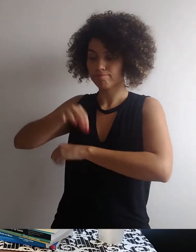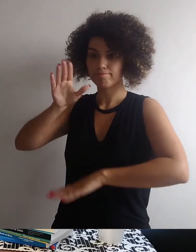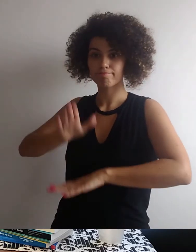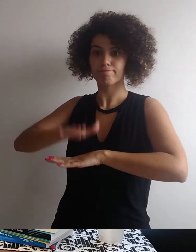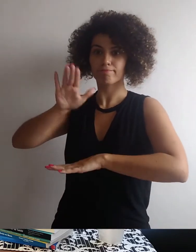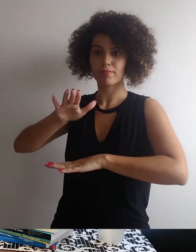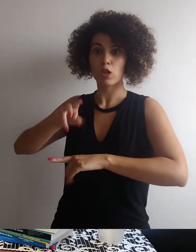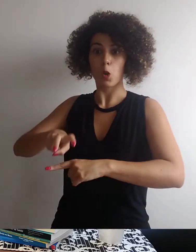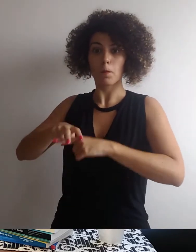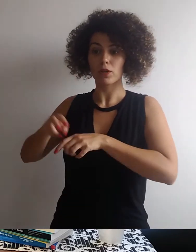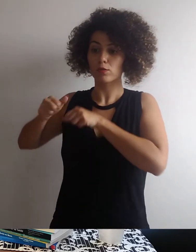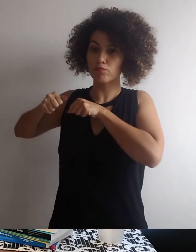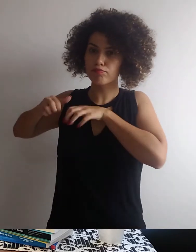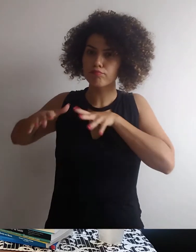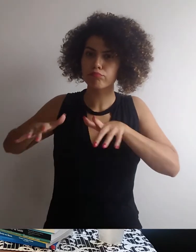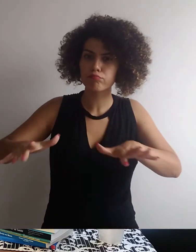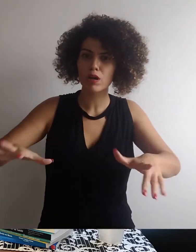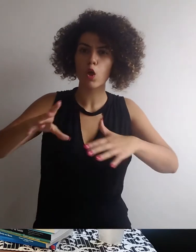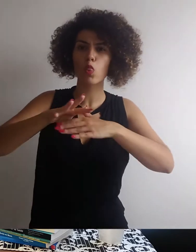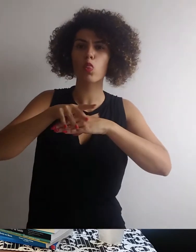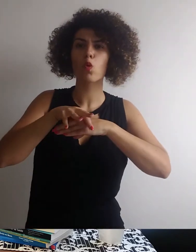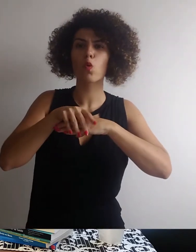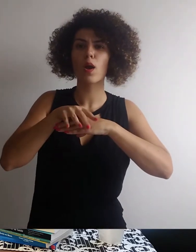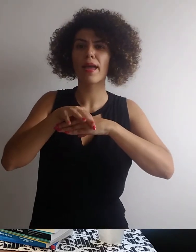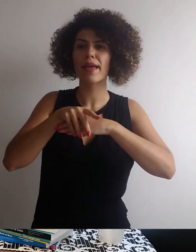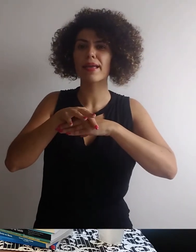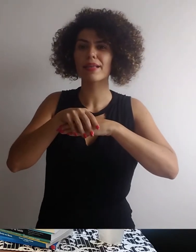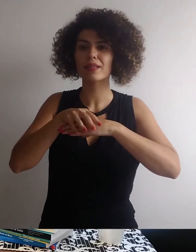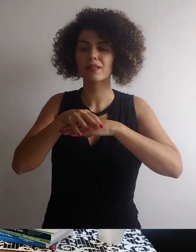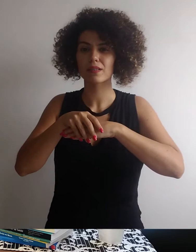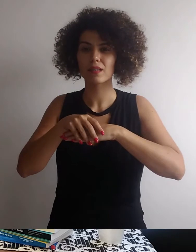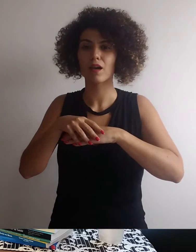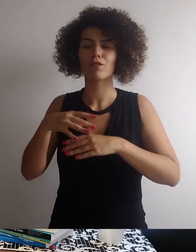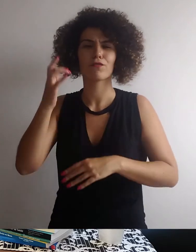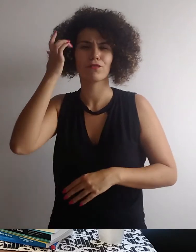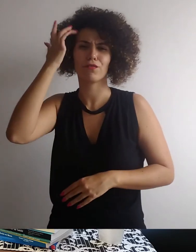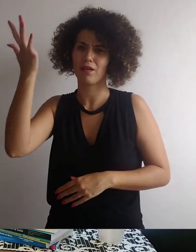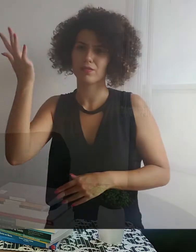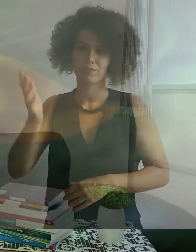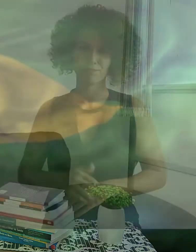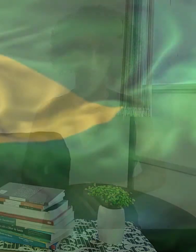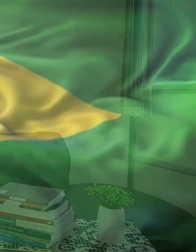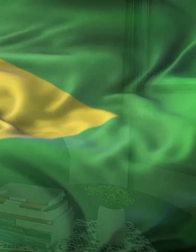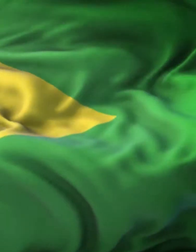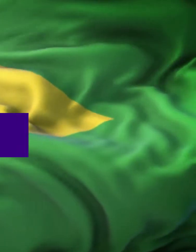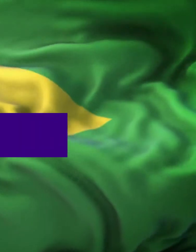very strong spread of these diseases at the time as a result of these situations.